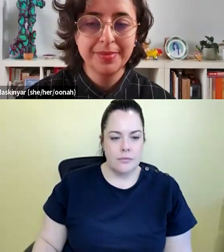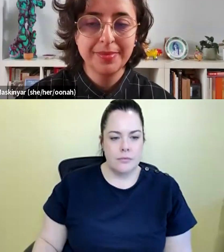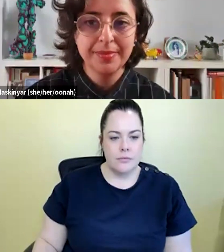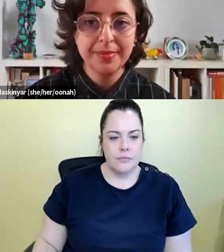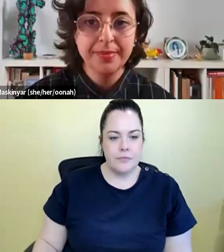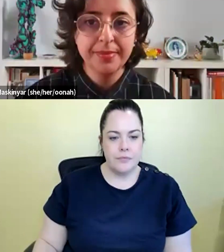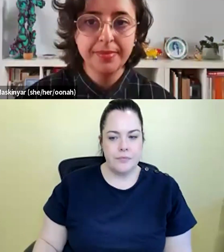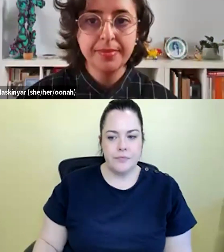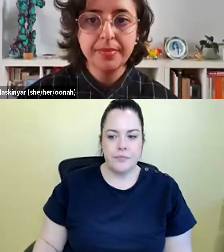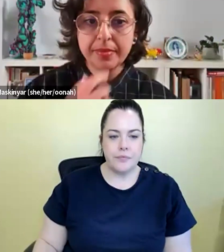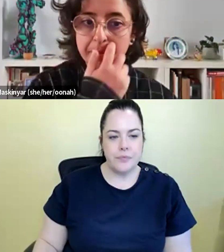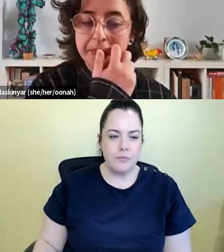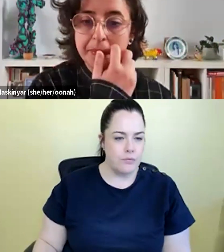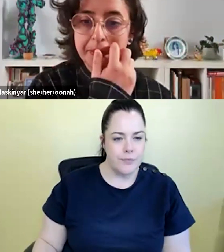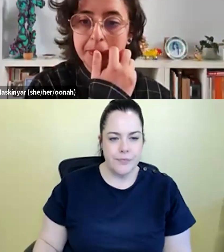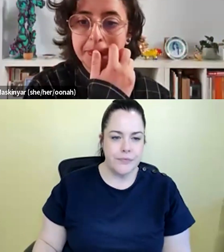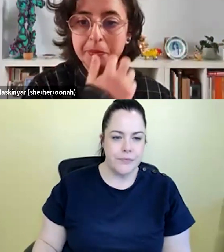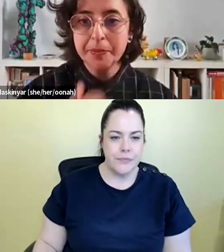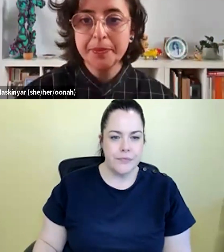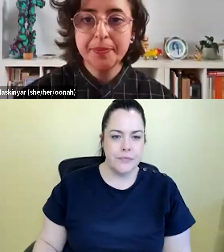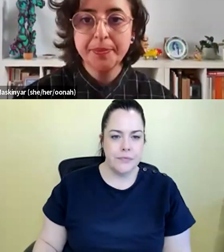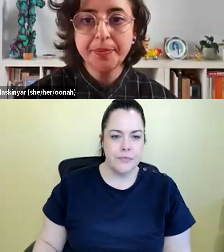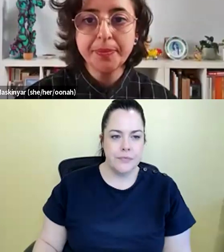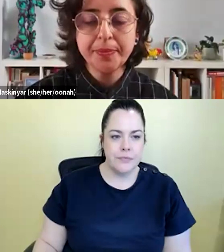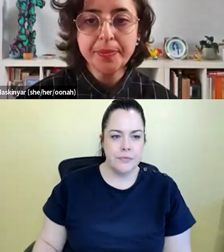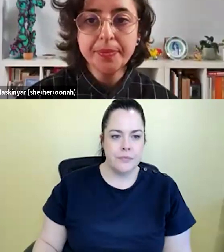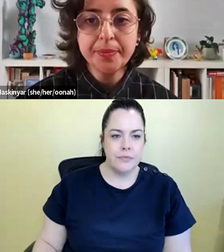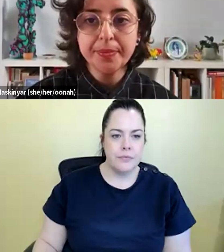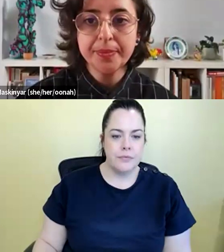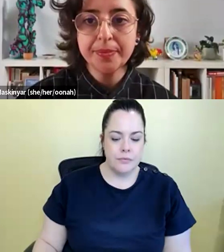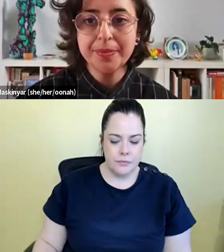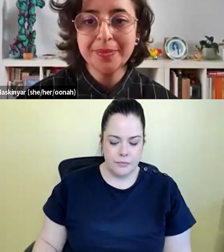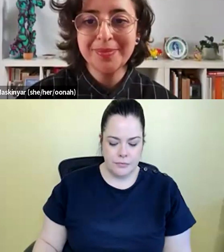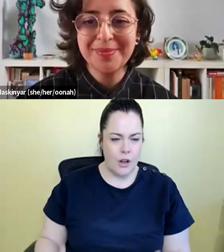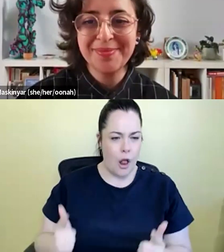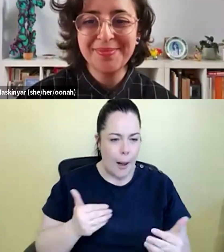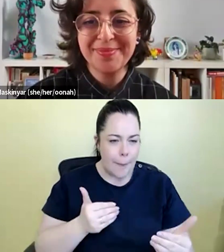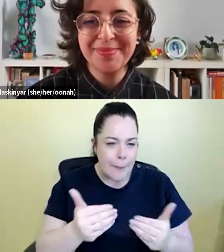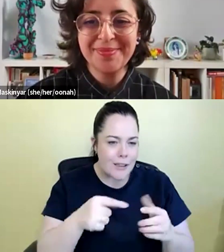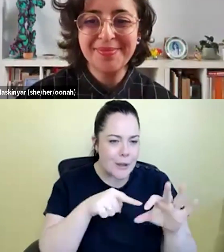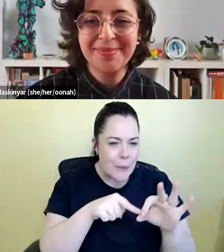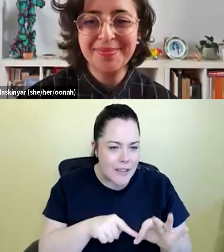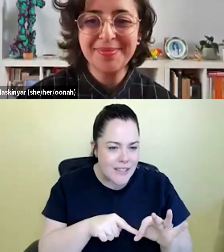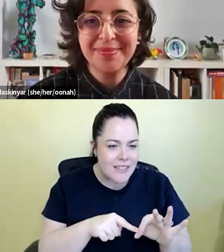OK. A lot of budget questions, I will address another one. 'Can self taught